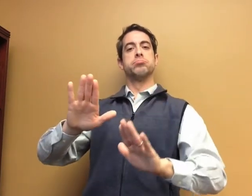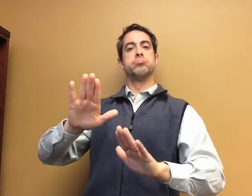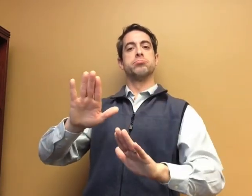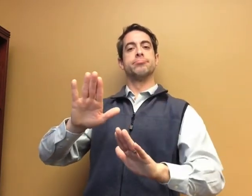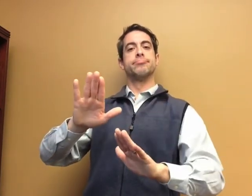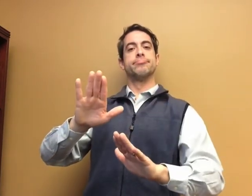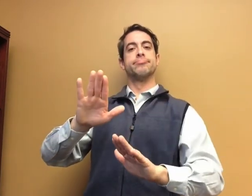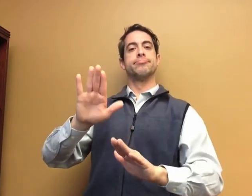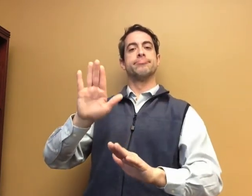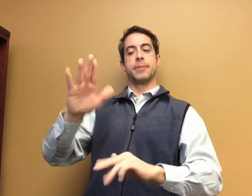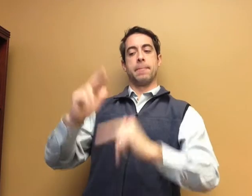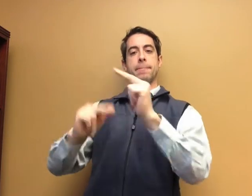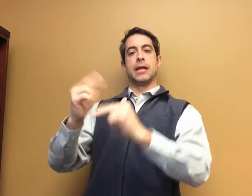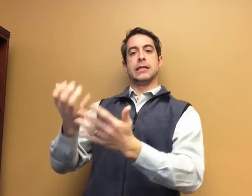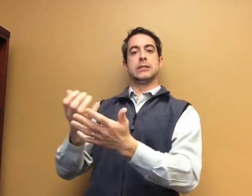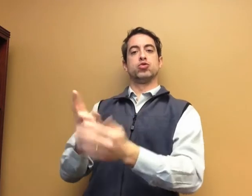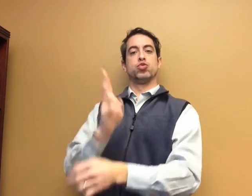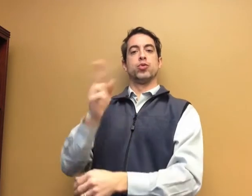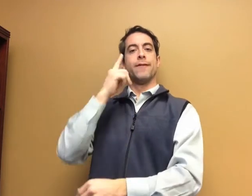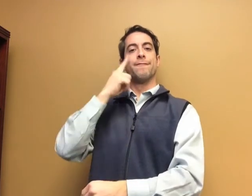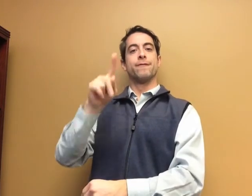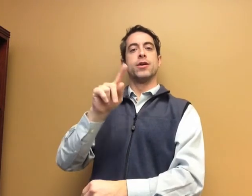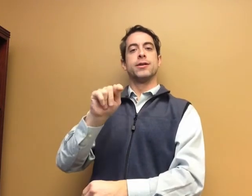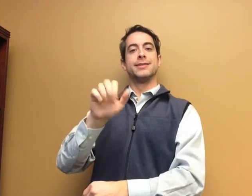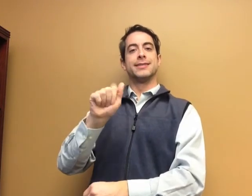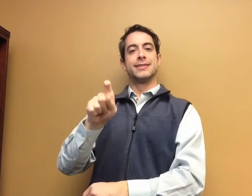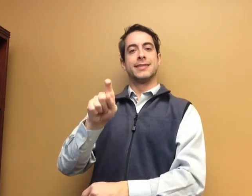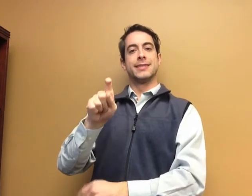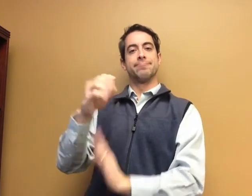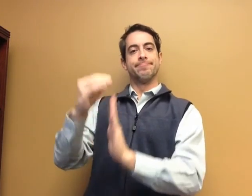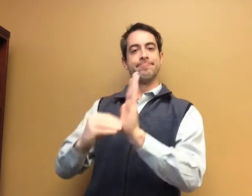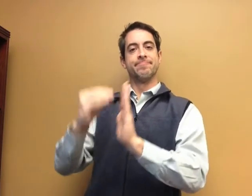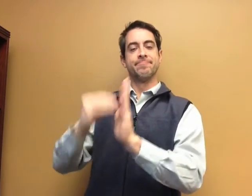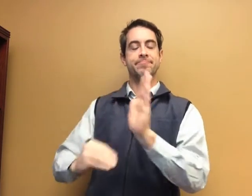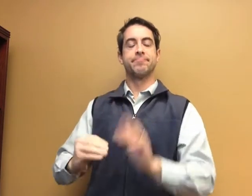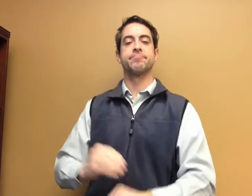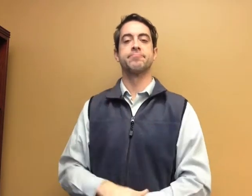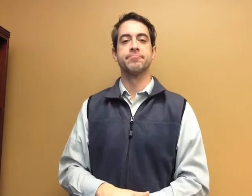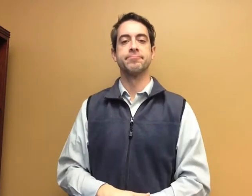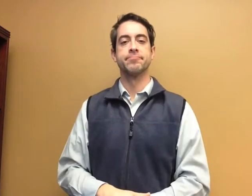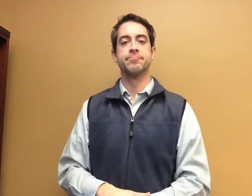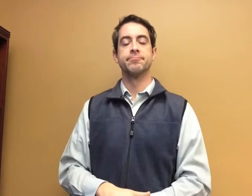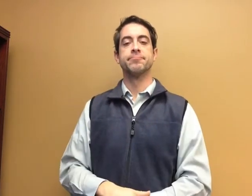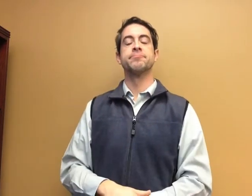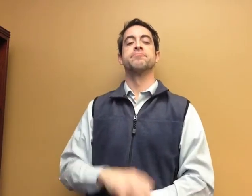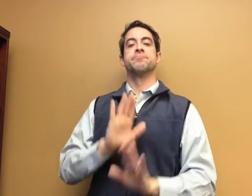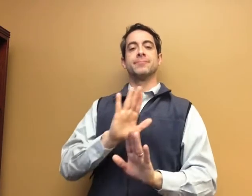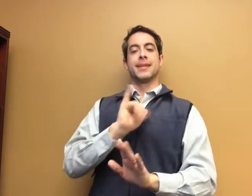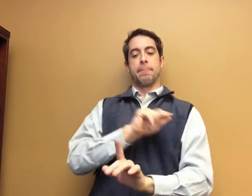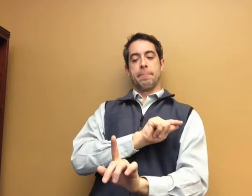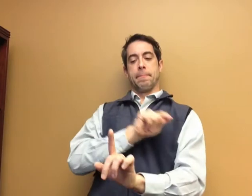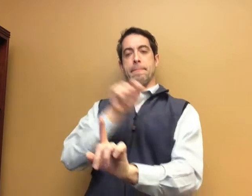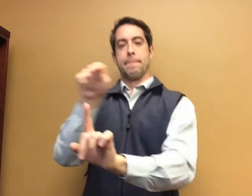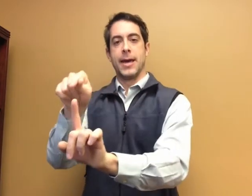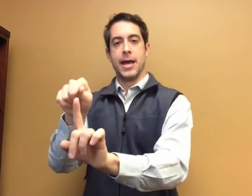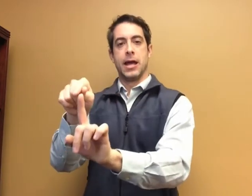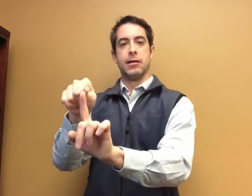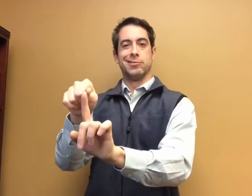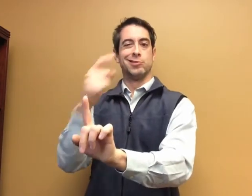to be used for the free tax help. Now back to